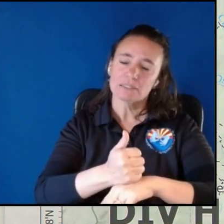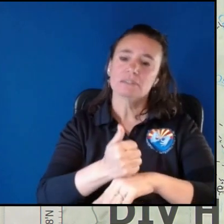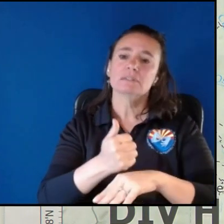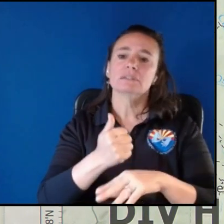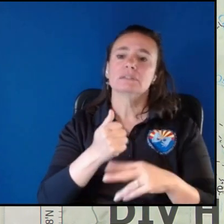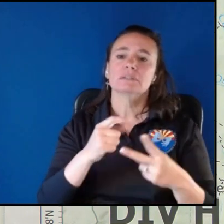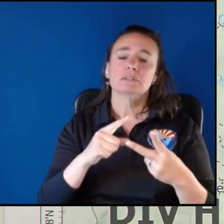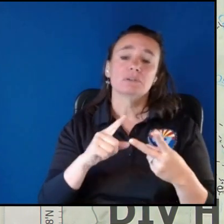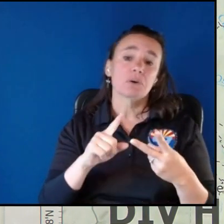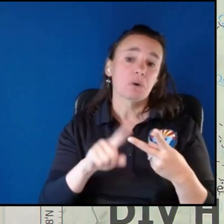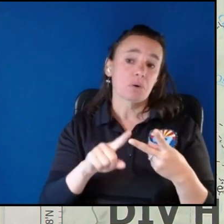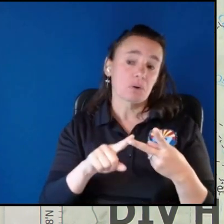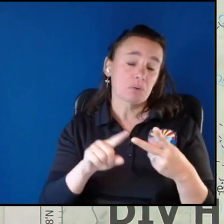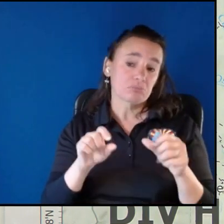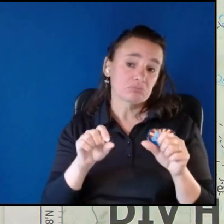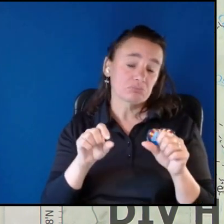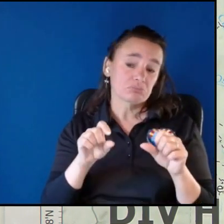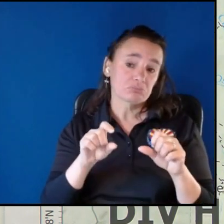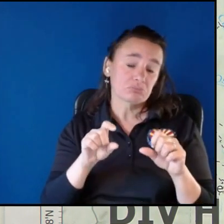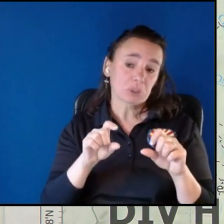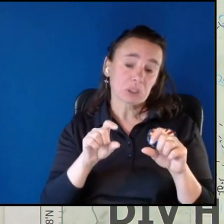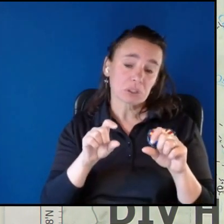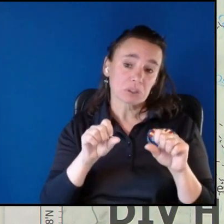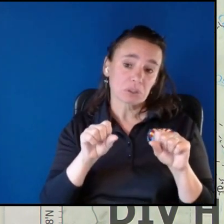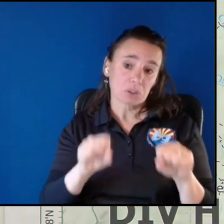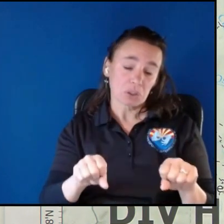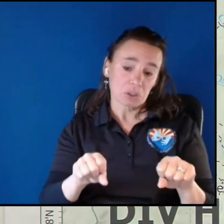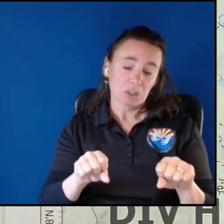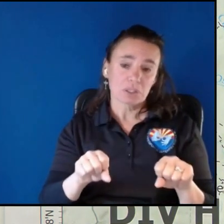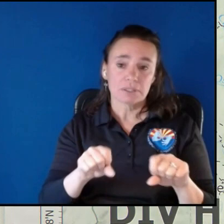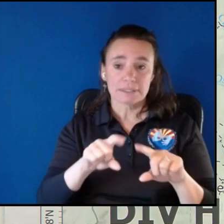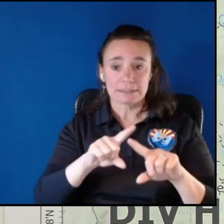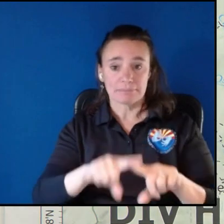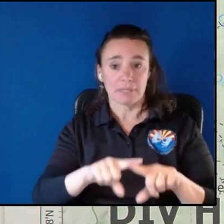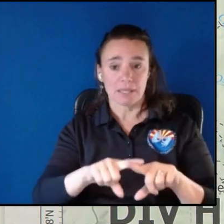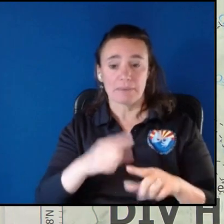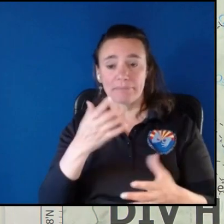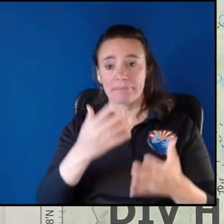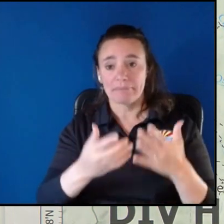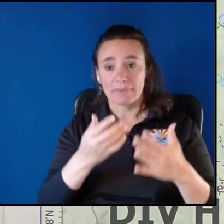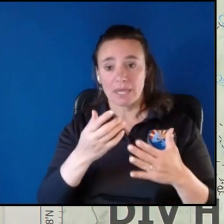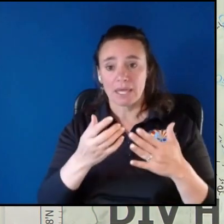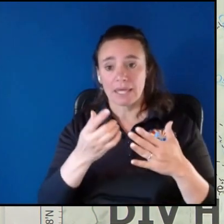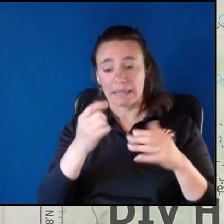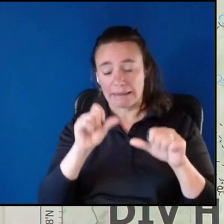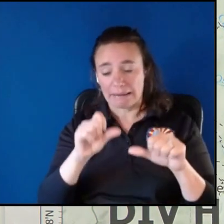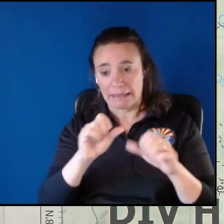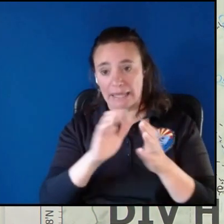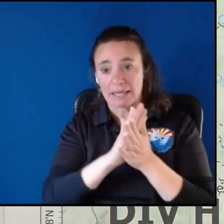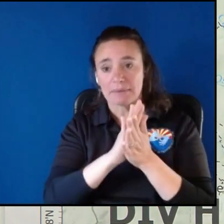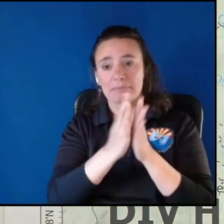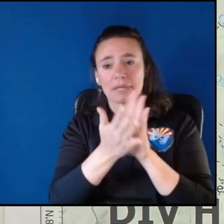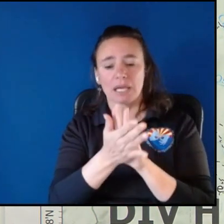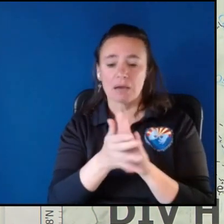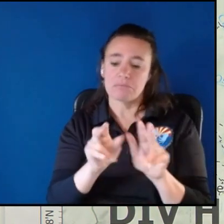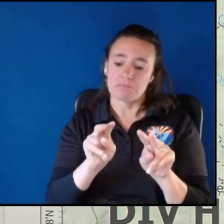depend on the the amount and the duration. It might also mean that this could go into a a monitor phase where we could